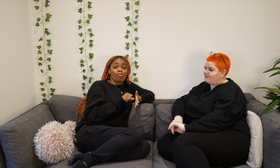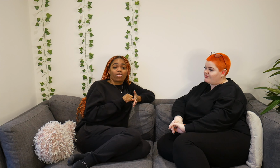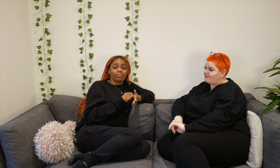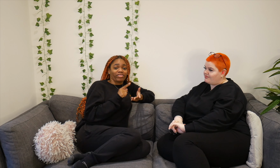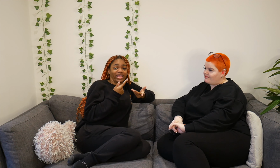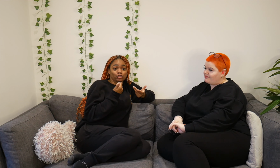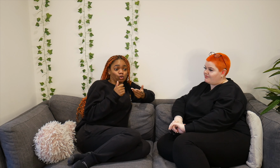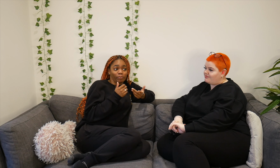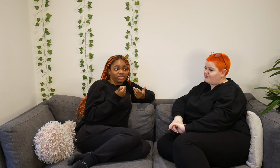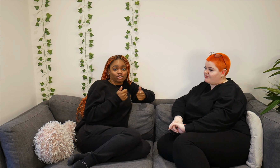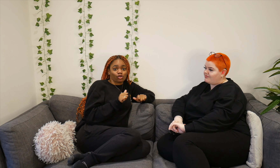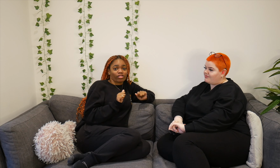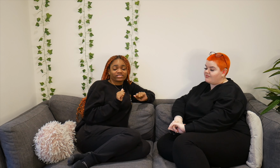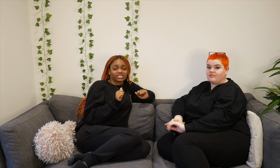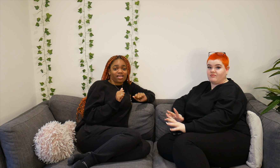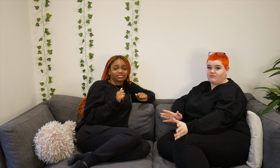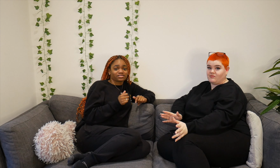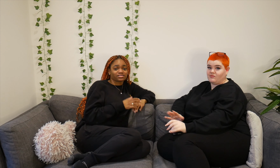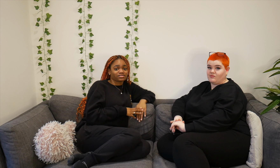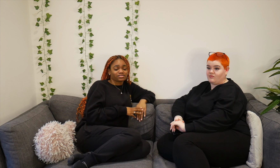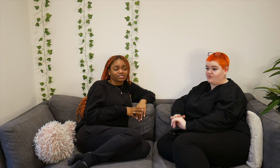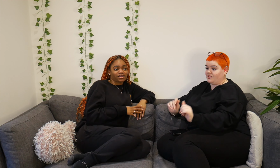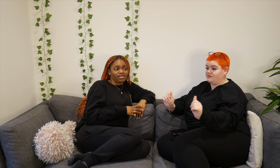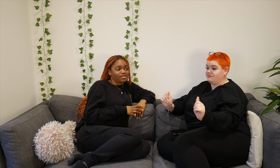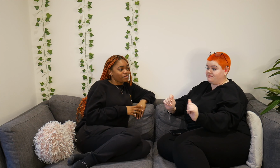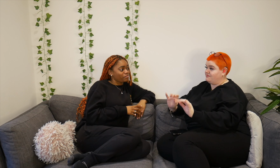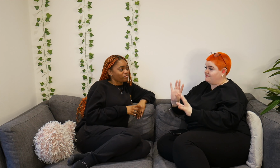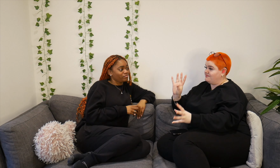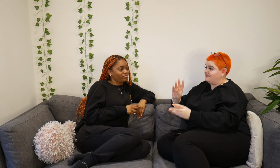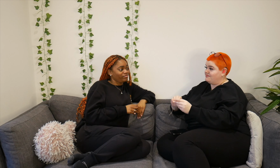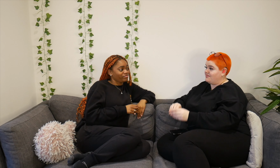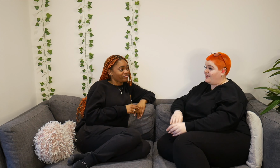it's a problem that's not been solved yet. Exactly, (er) perfect summary.